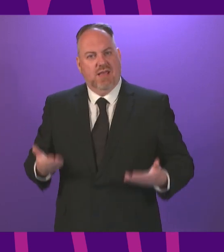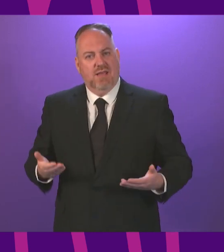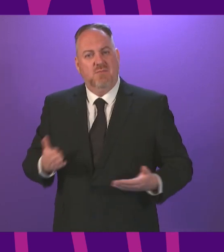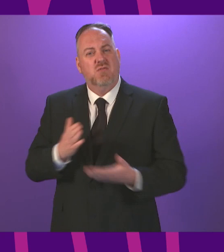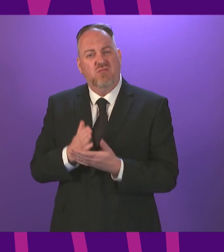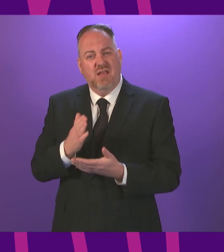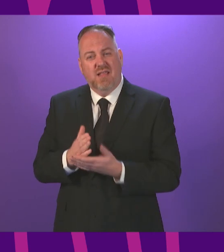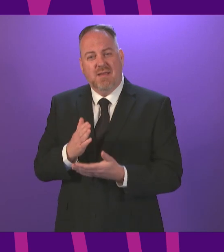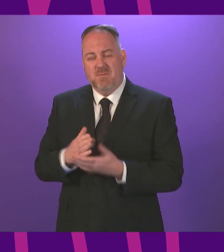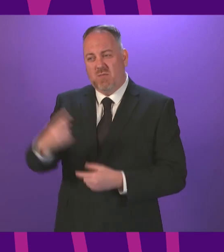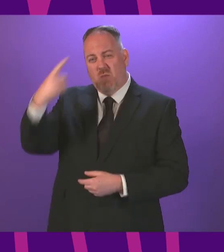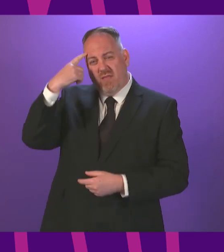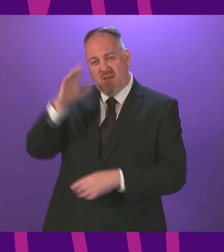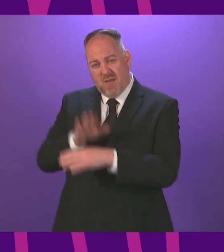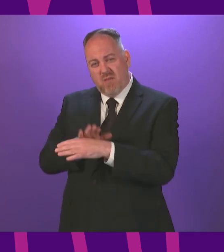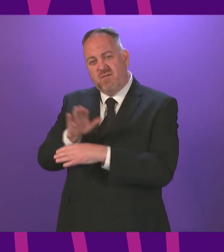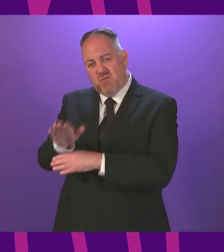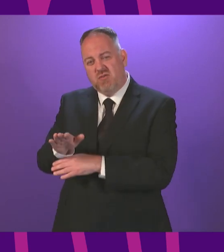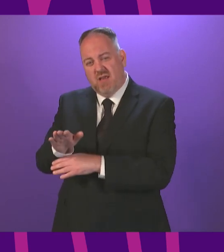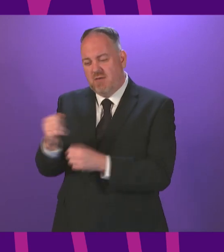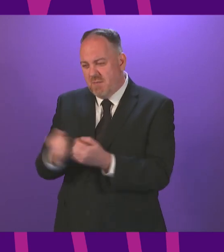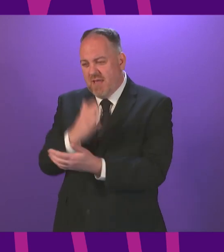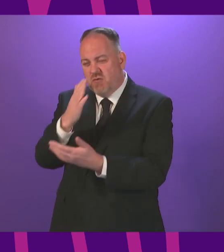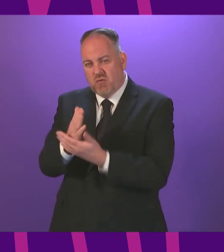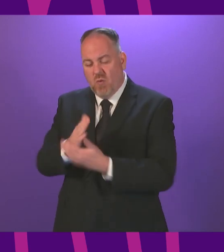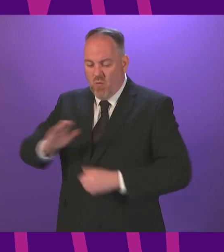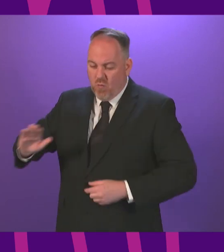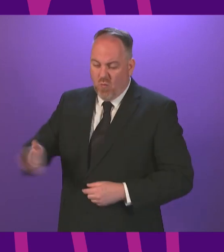in the years ahead in making sure that every child fulfils their potential.